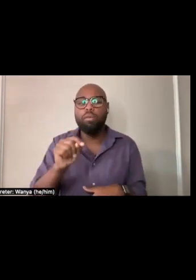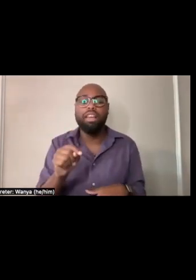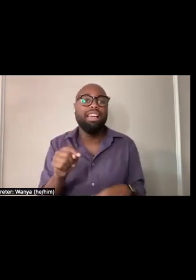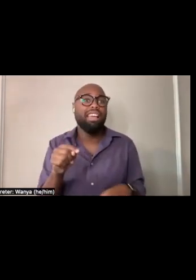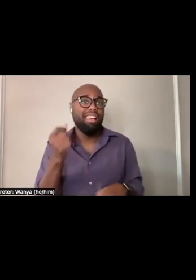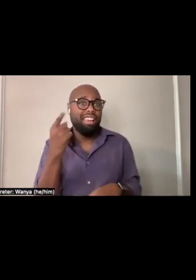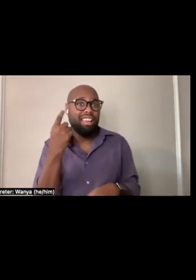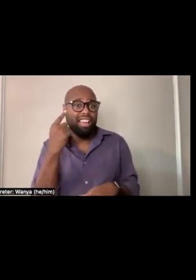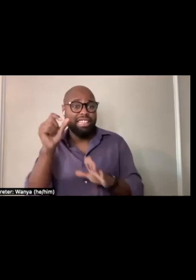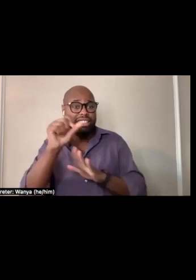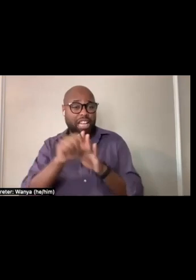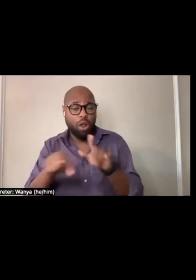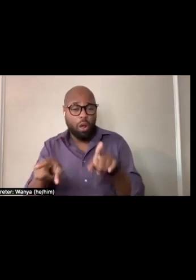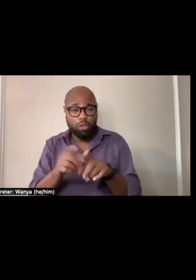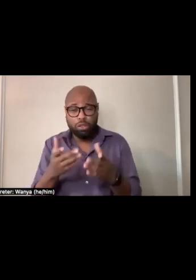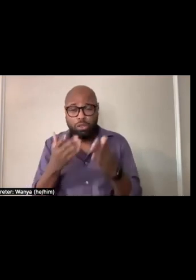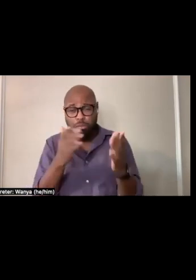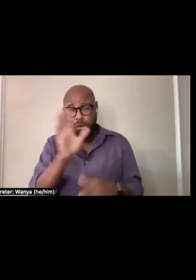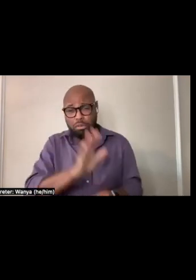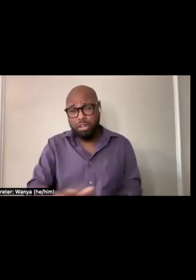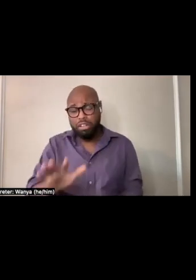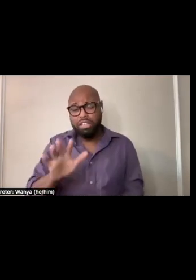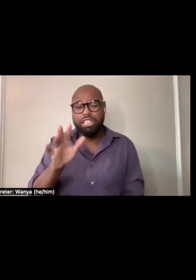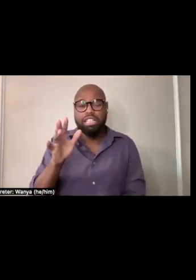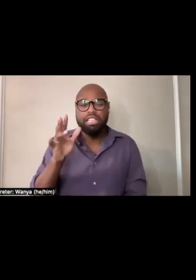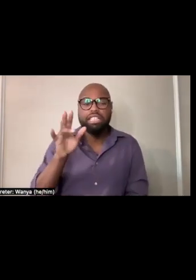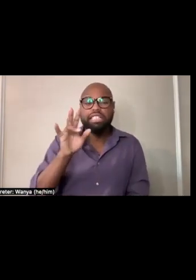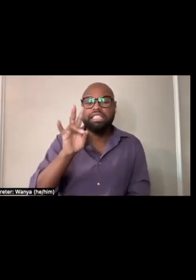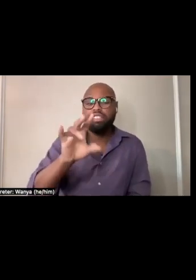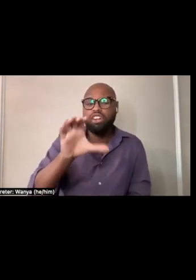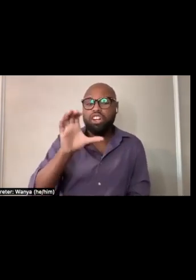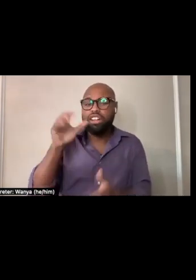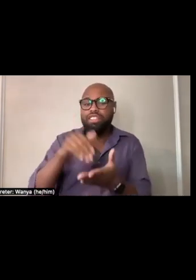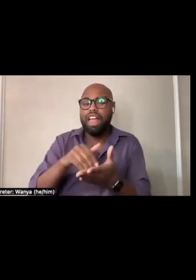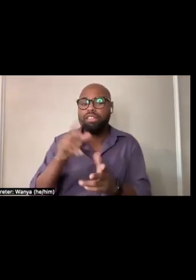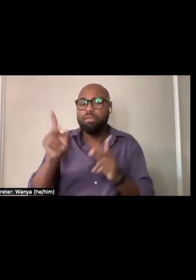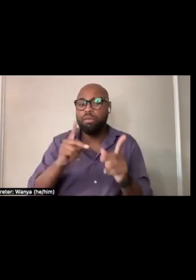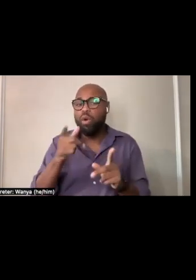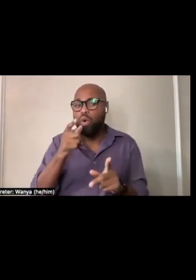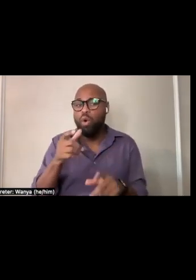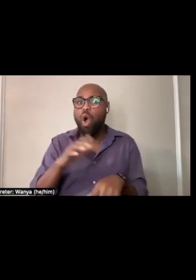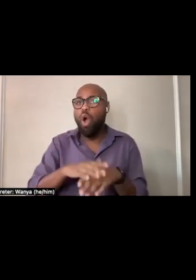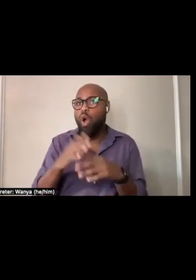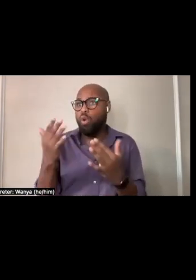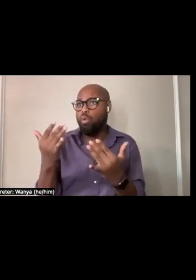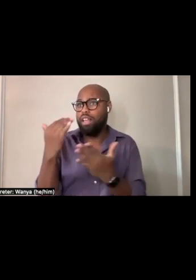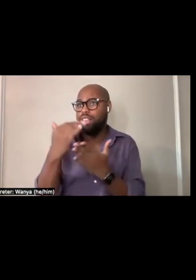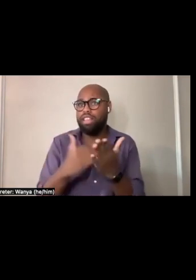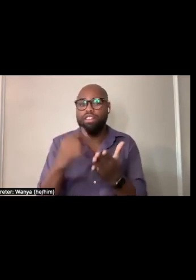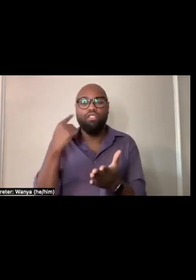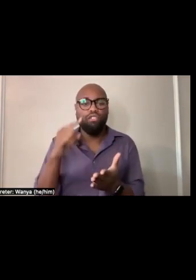700,000 people on waitlists for rental vouchers. Next slide please.